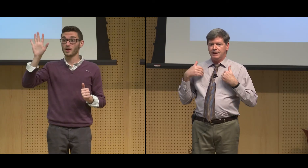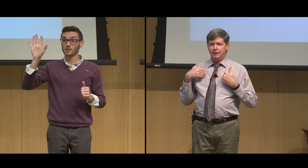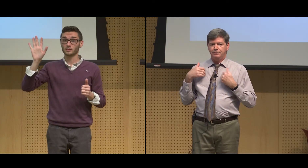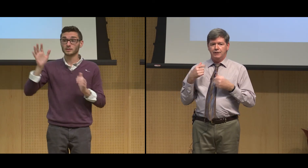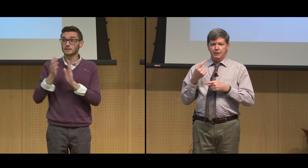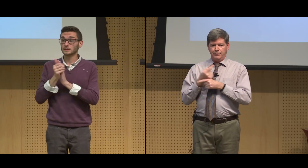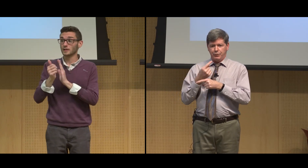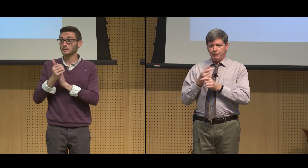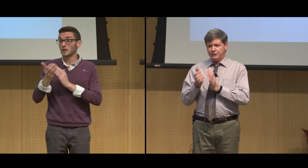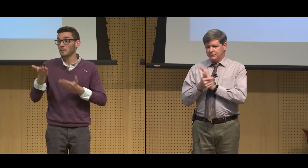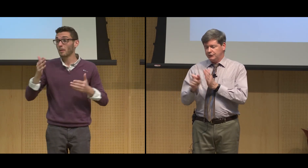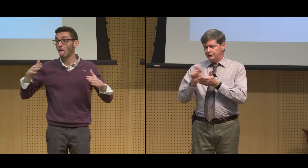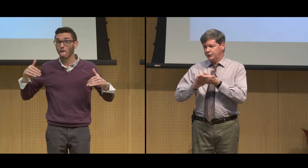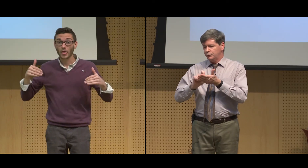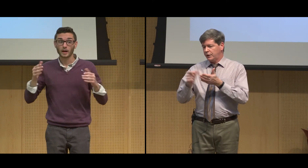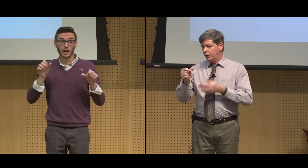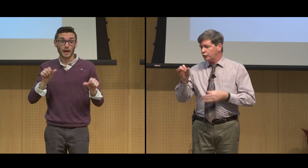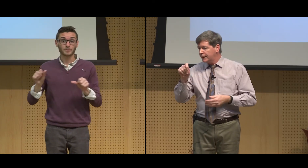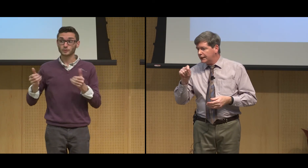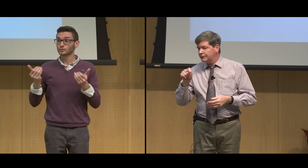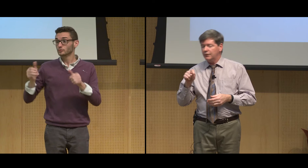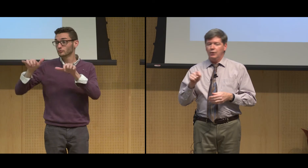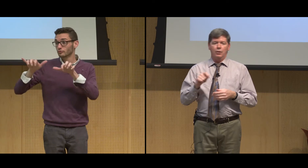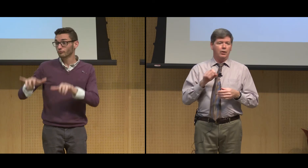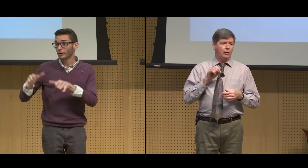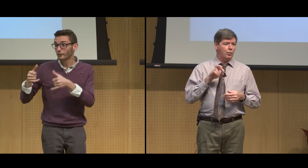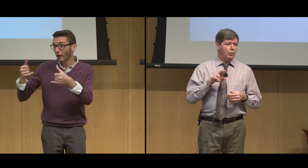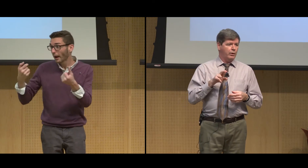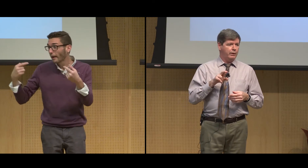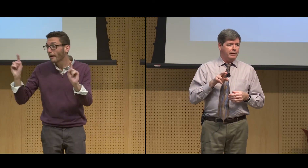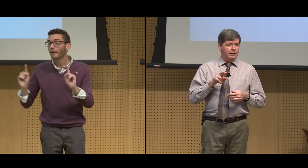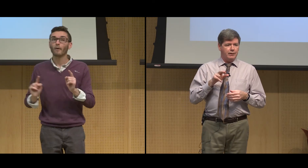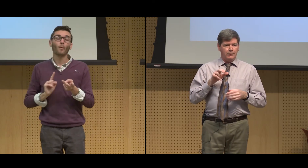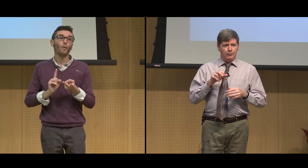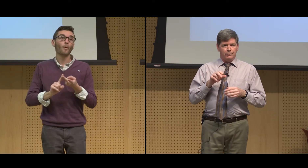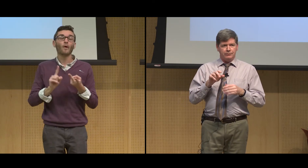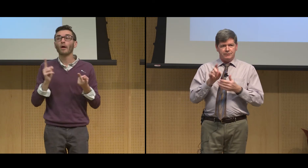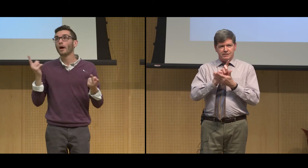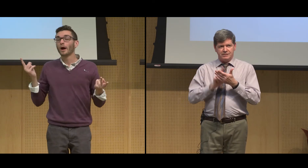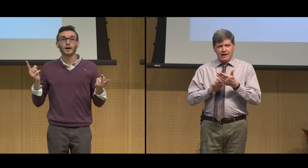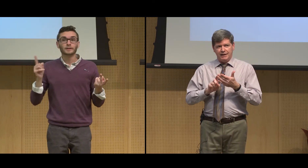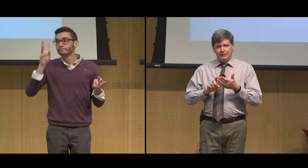the proper skills to write a grant or--or design